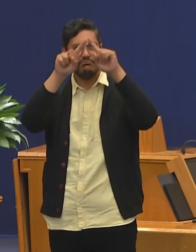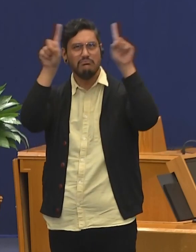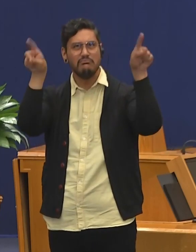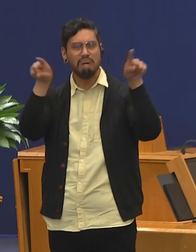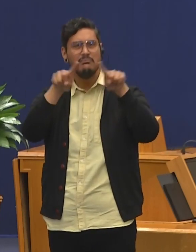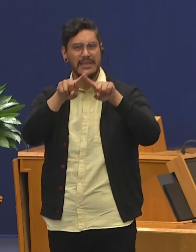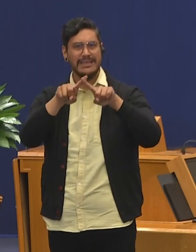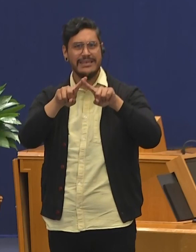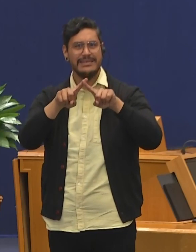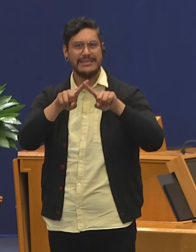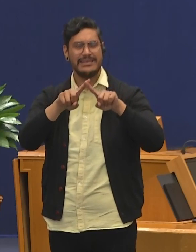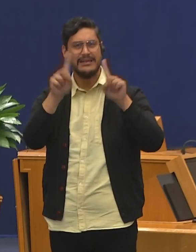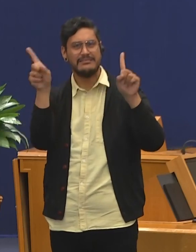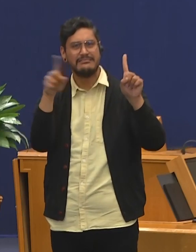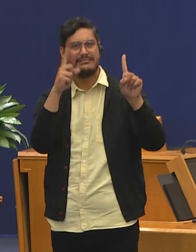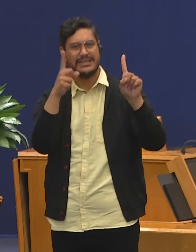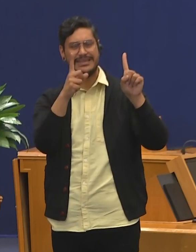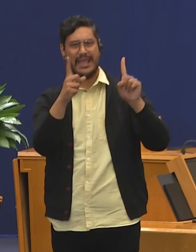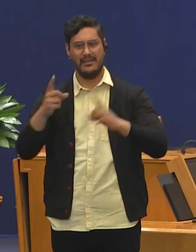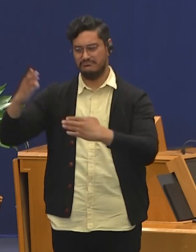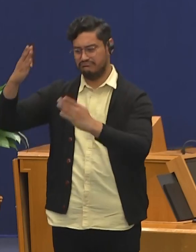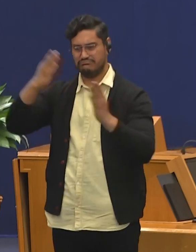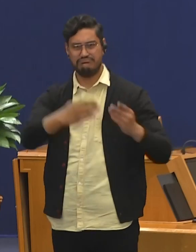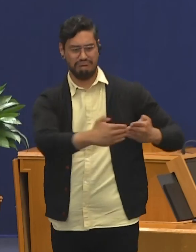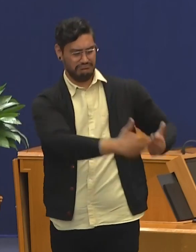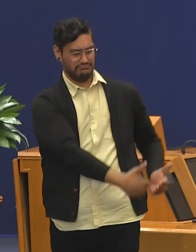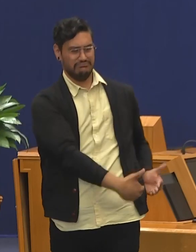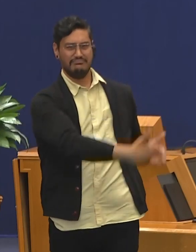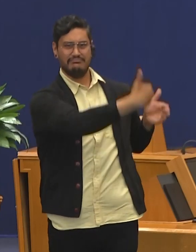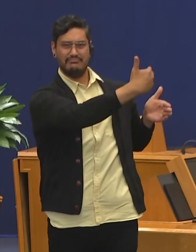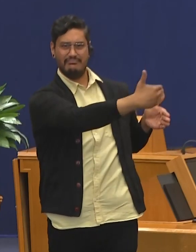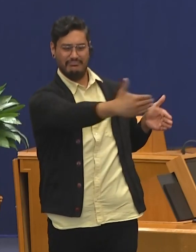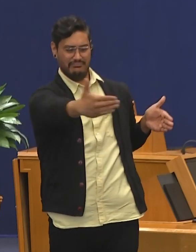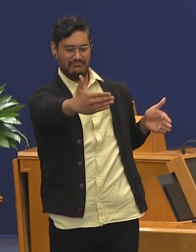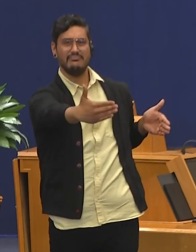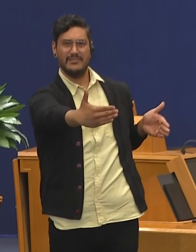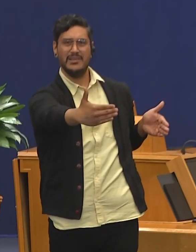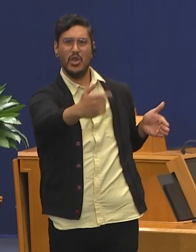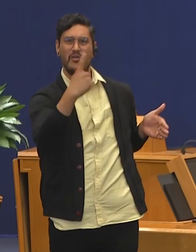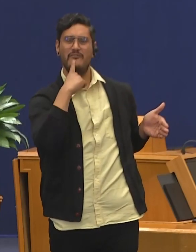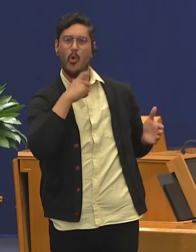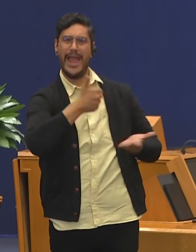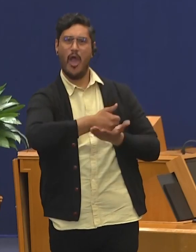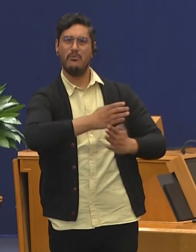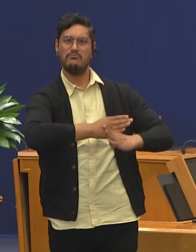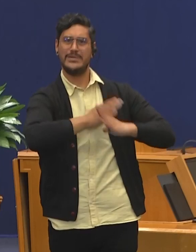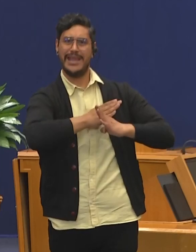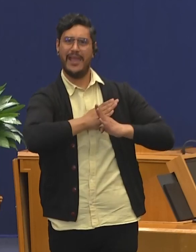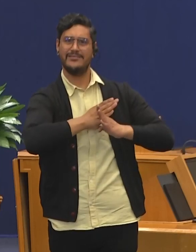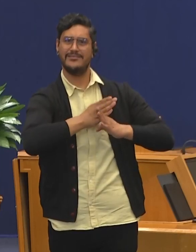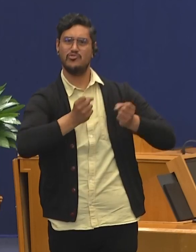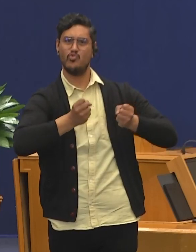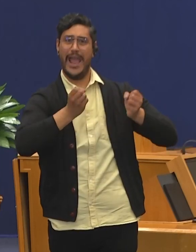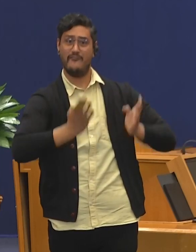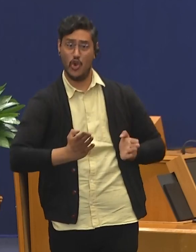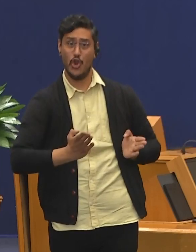HAVE NOTICED WHERE THERE IS A SCREEN THAT KEEPS THEM AWAY FROM INDIVIDUALS THAT COME ON THE